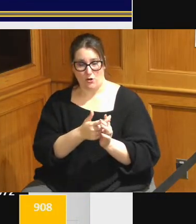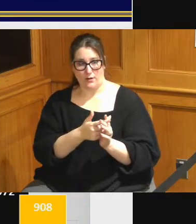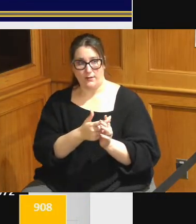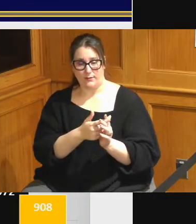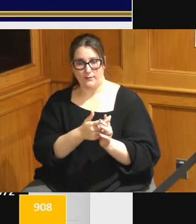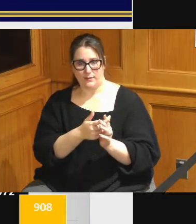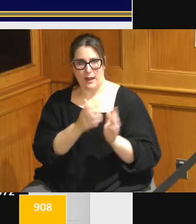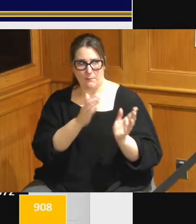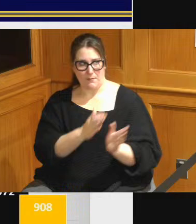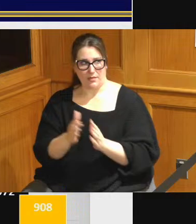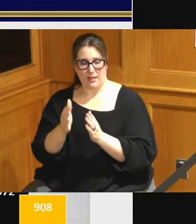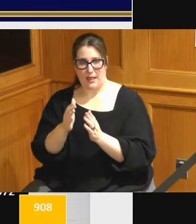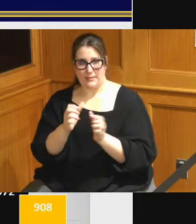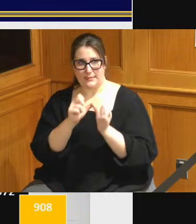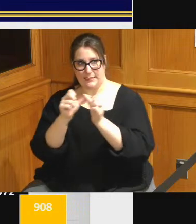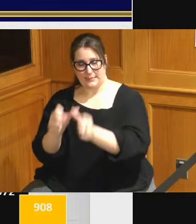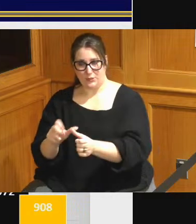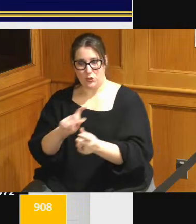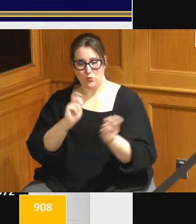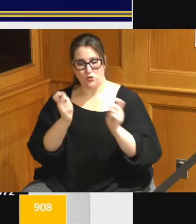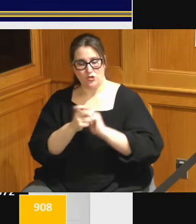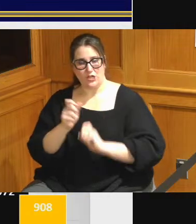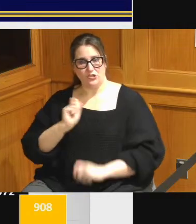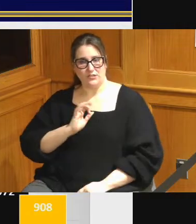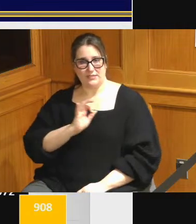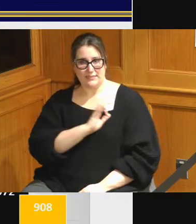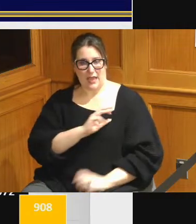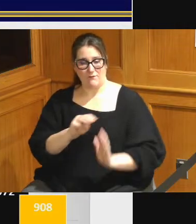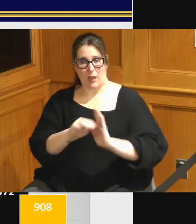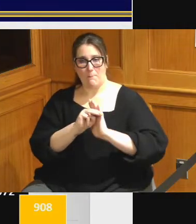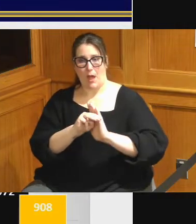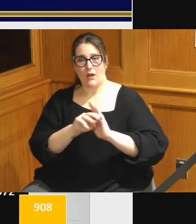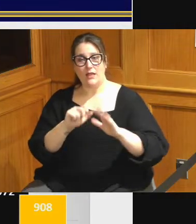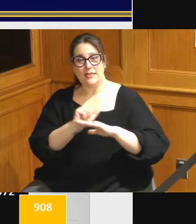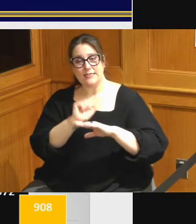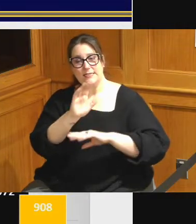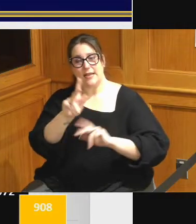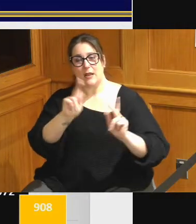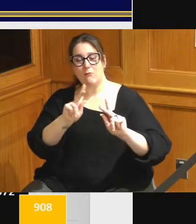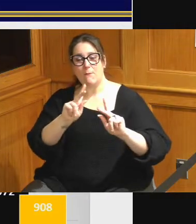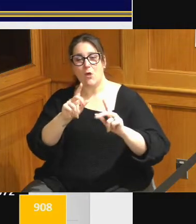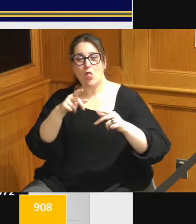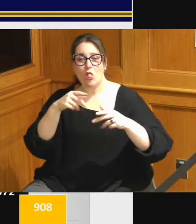had planned on which is changing that staffing model and sending people to the academy. also